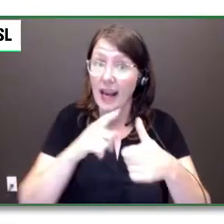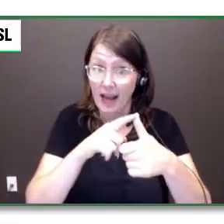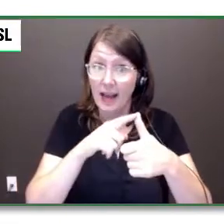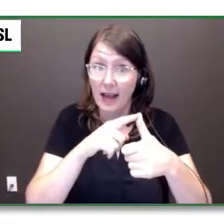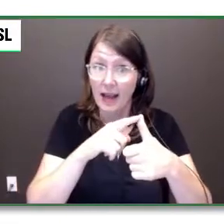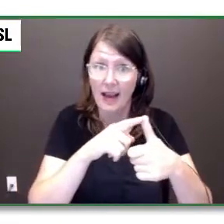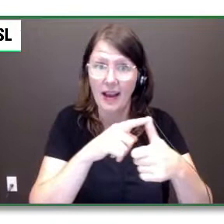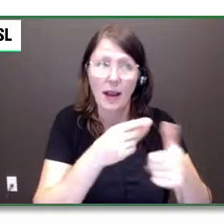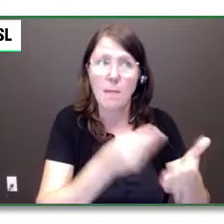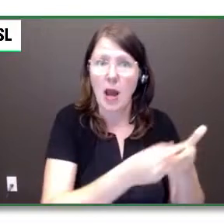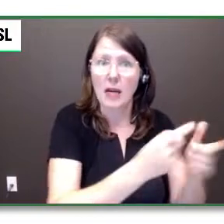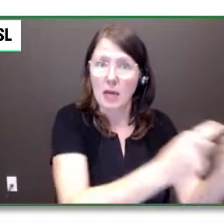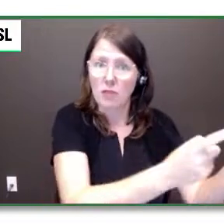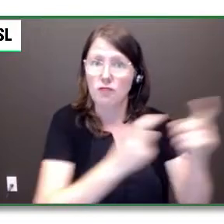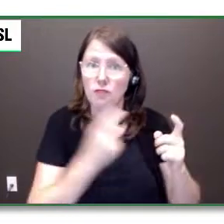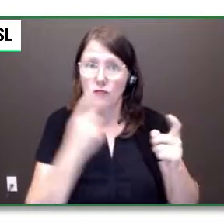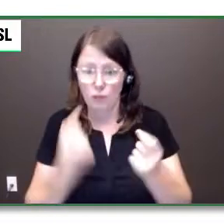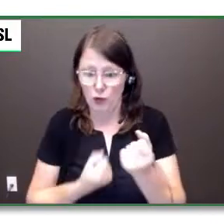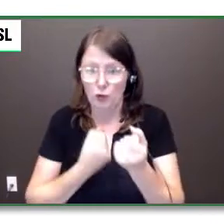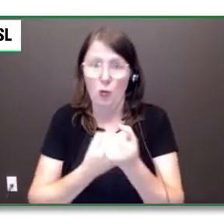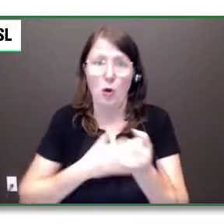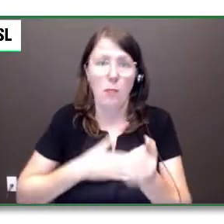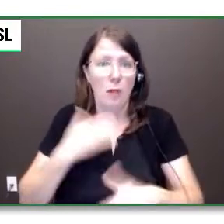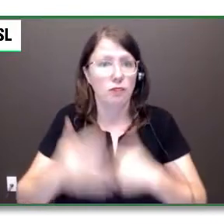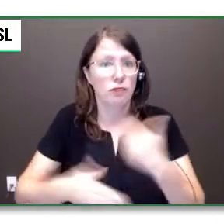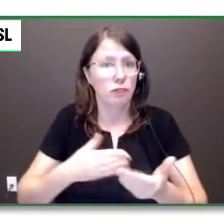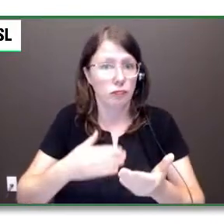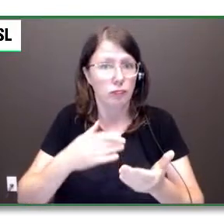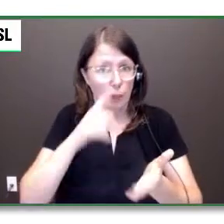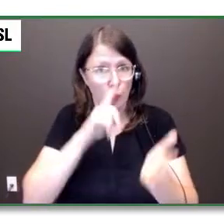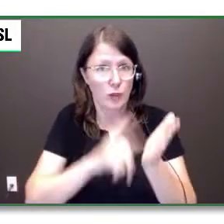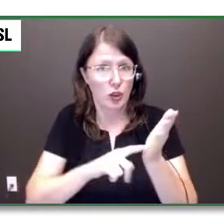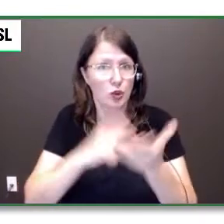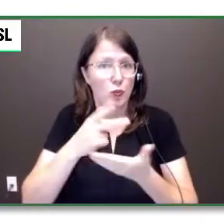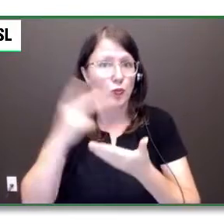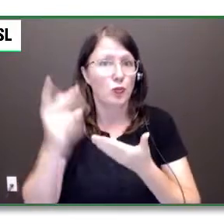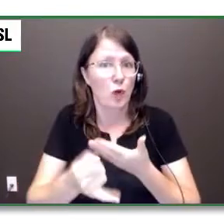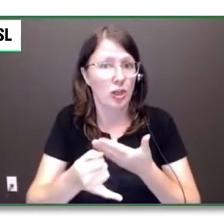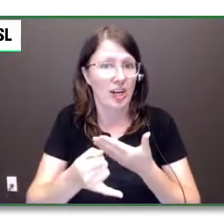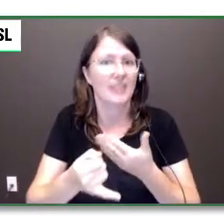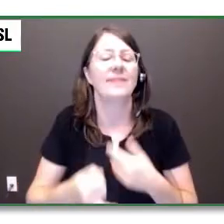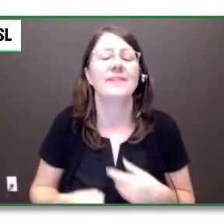will be focusing on talking about today as it relates to parks. About me, I think